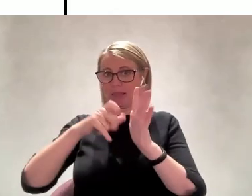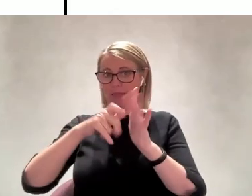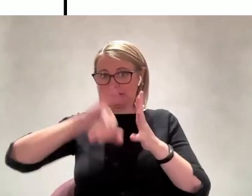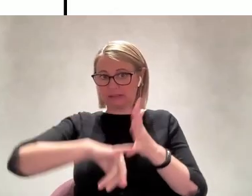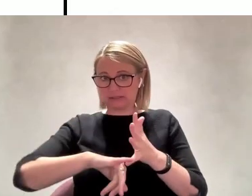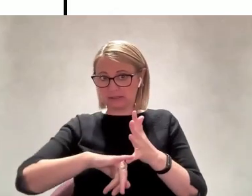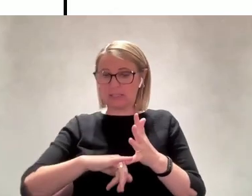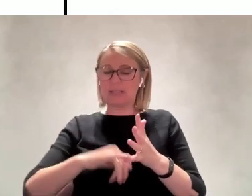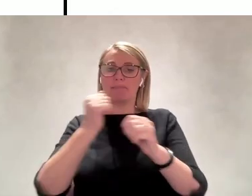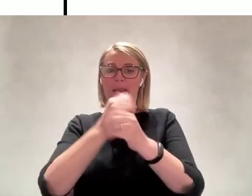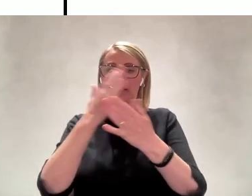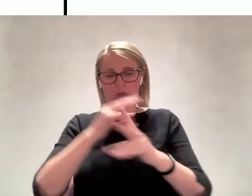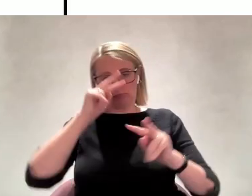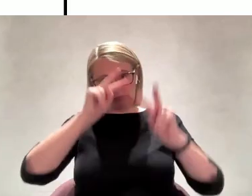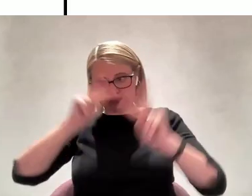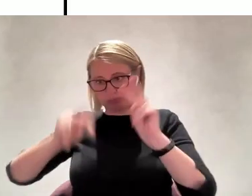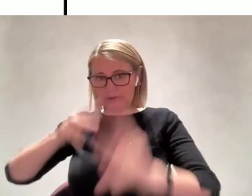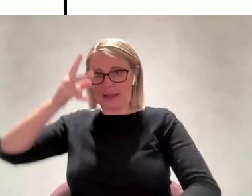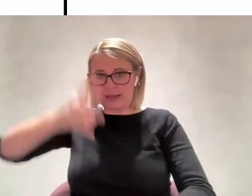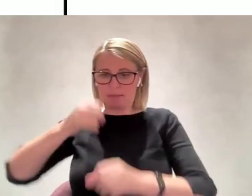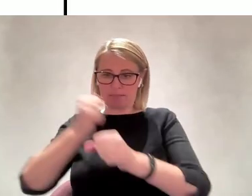reconsider what your risk assessment is.